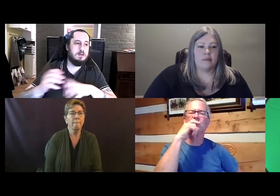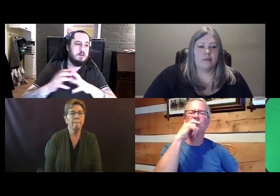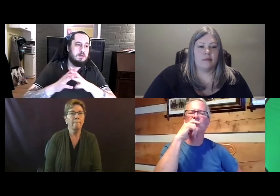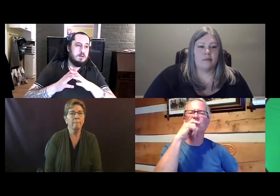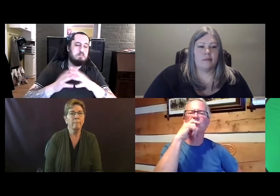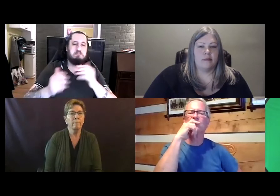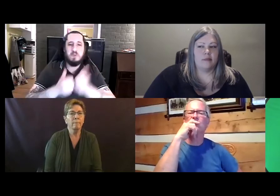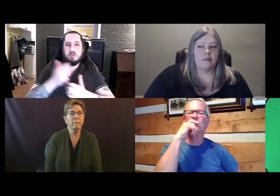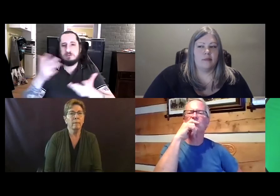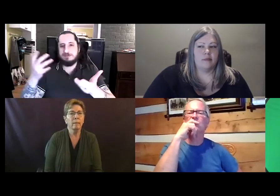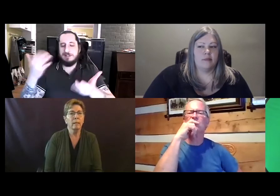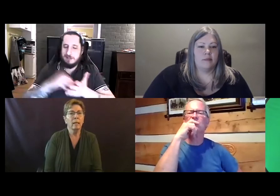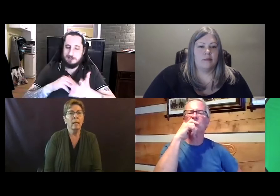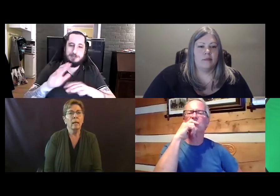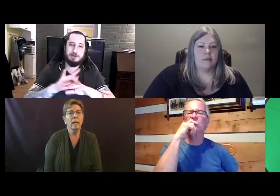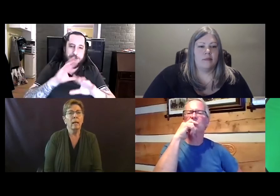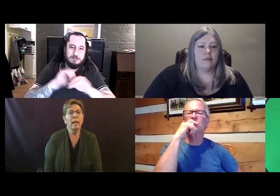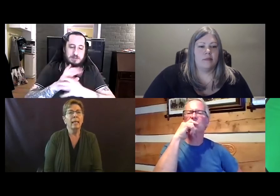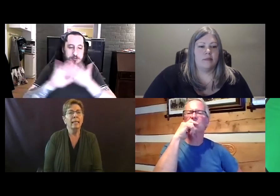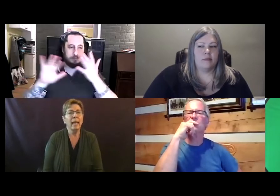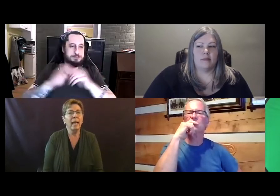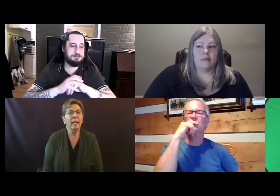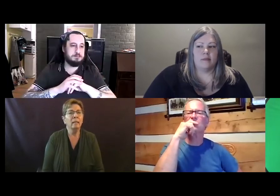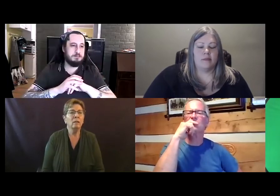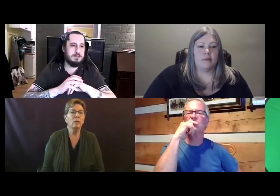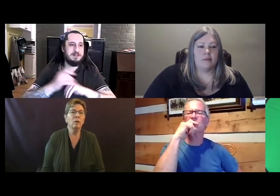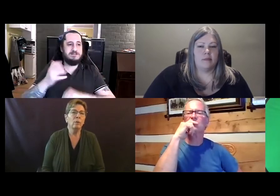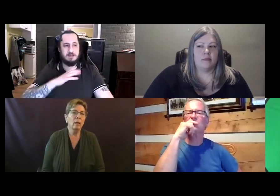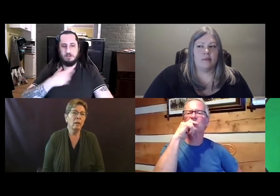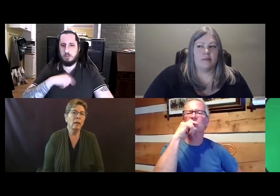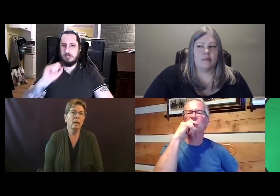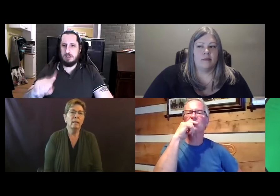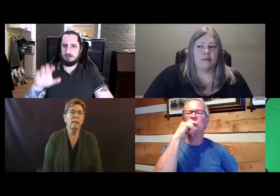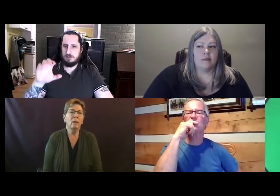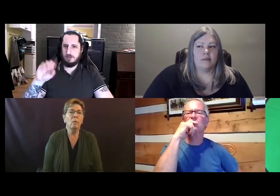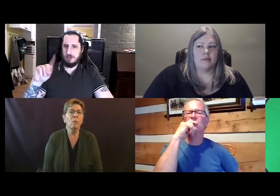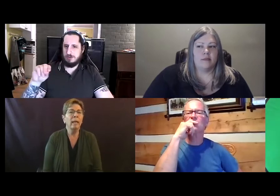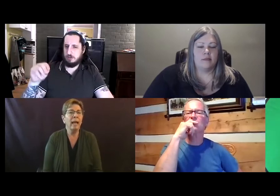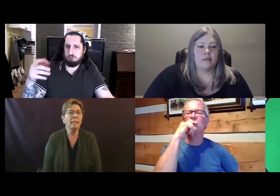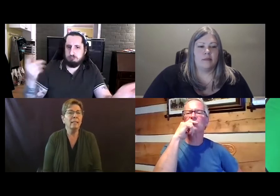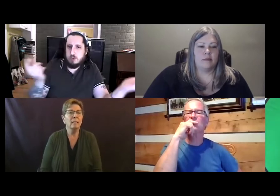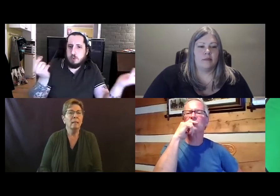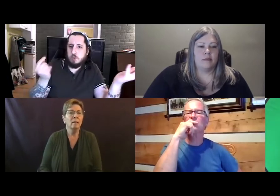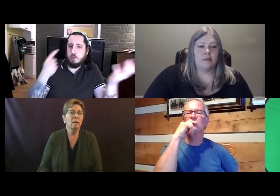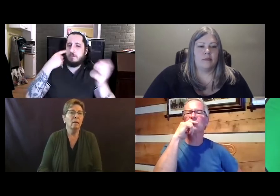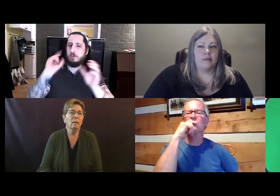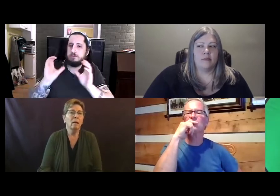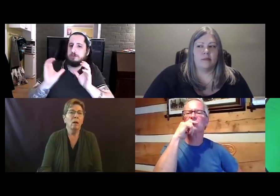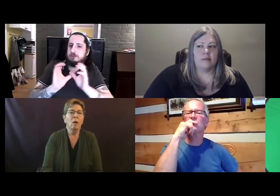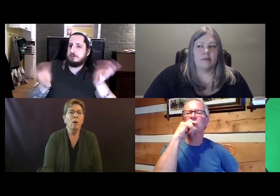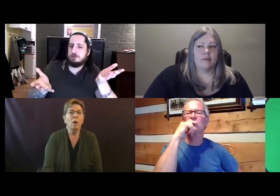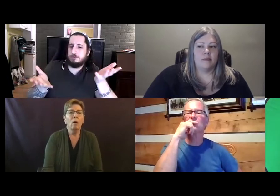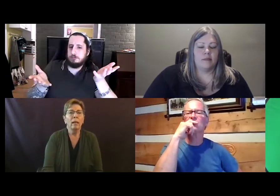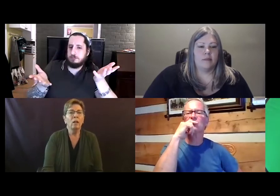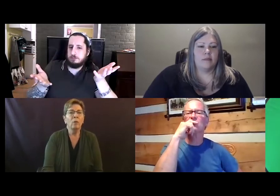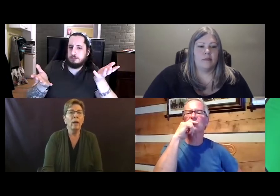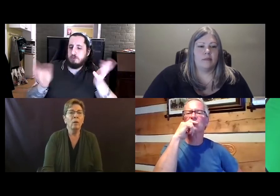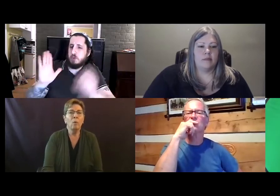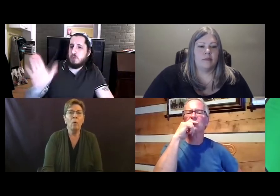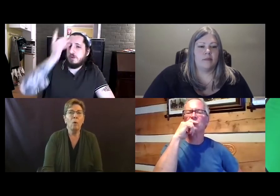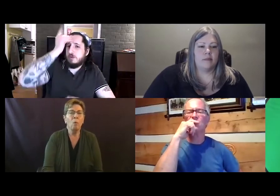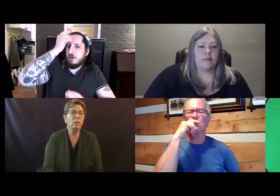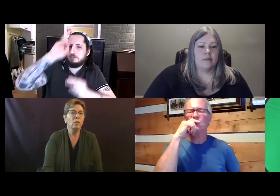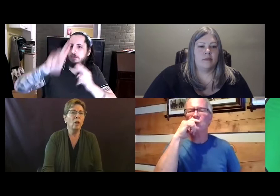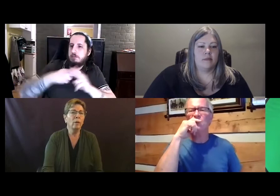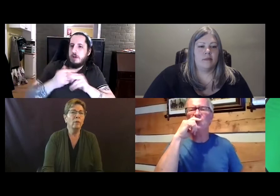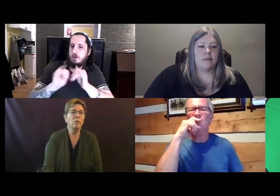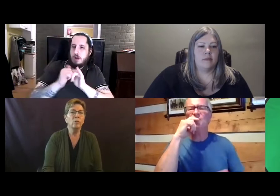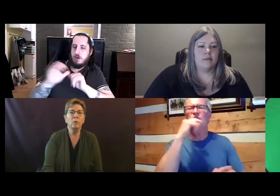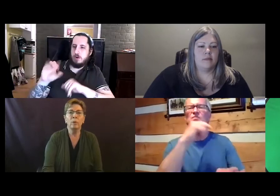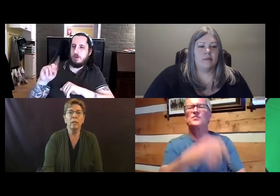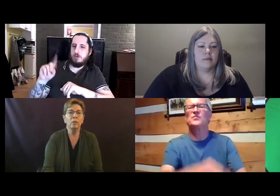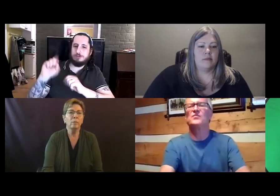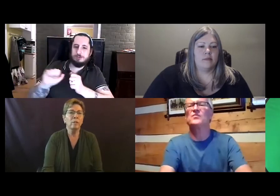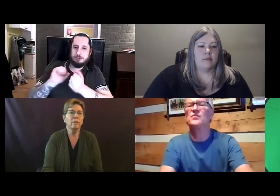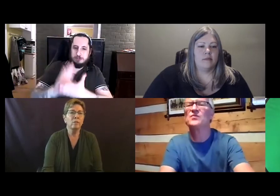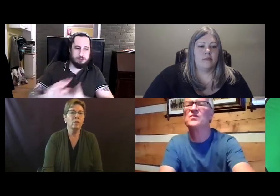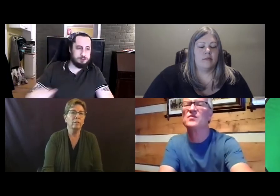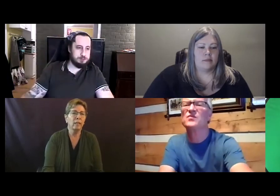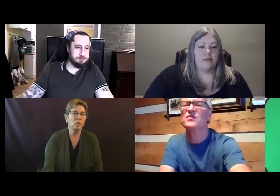And again, we asked in Colorado what should Colorado do in terms of certification?